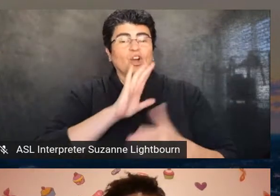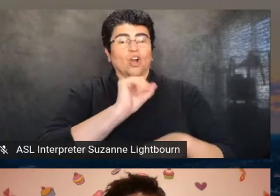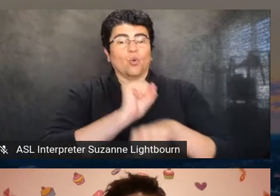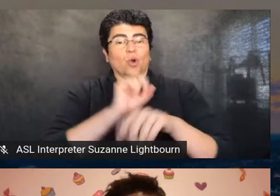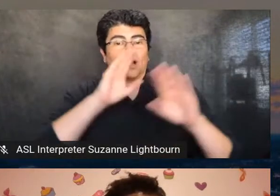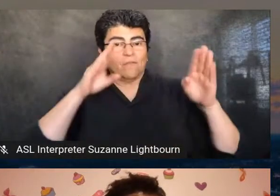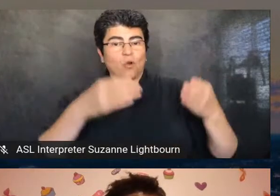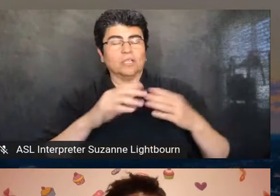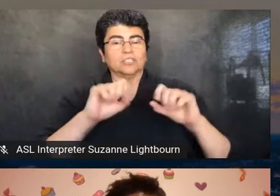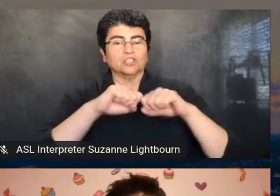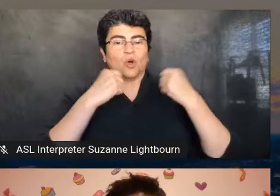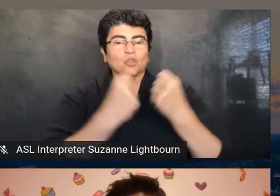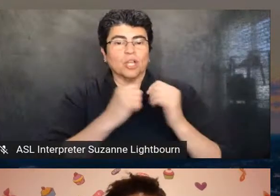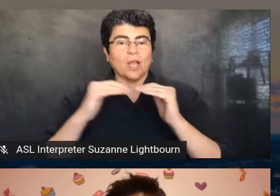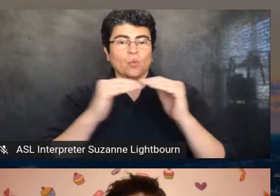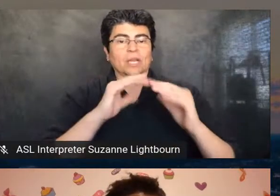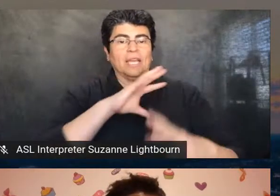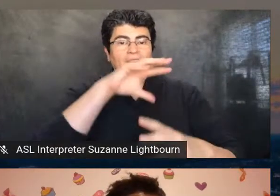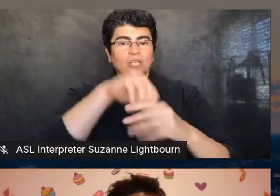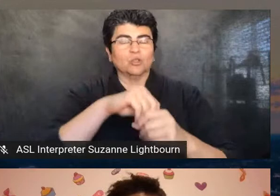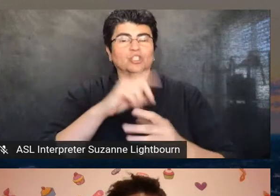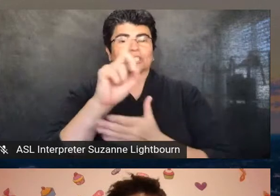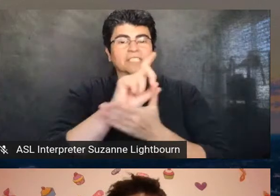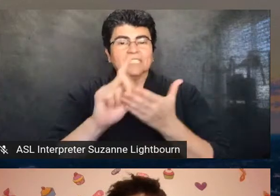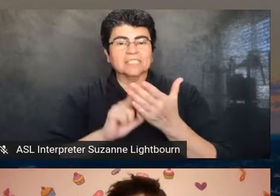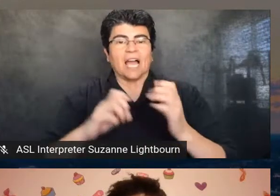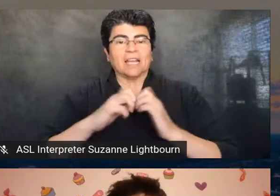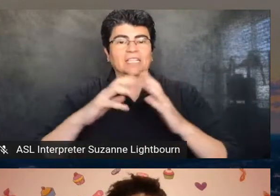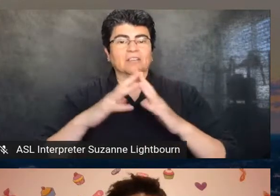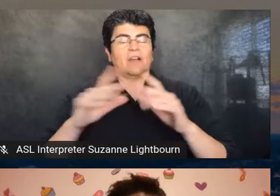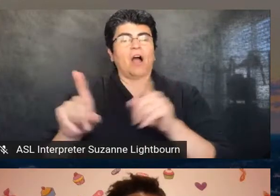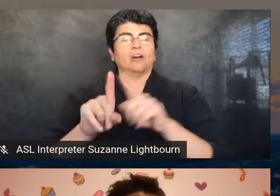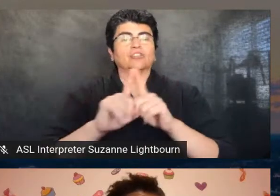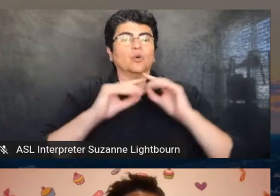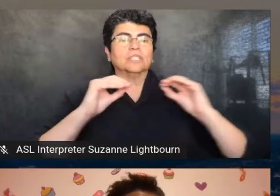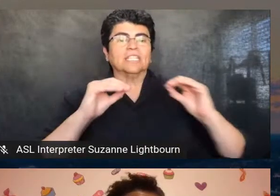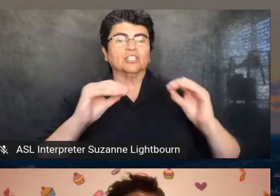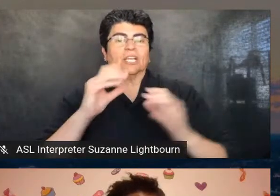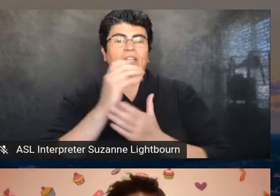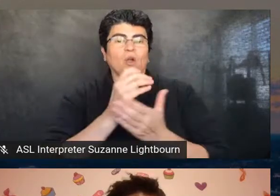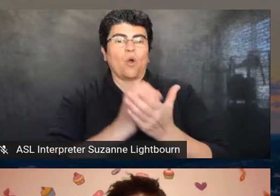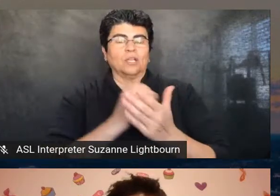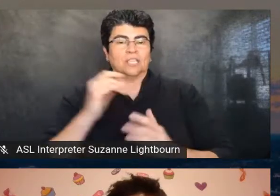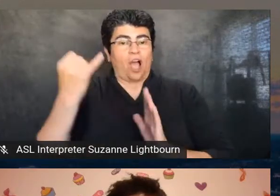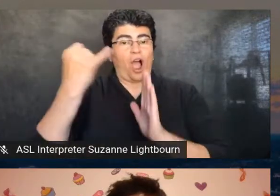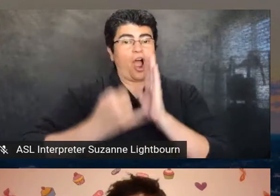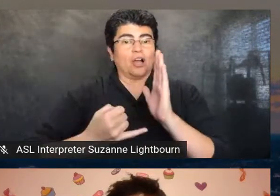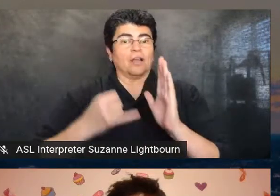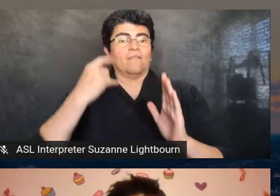social equity and inclusion design initiatives, as well as teaching the course Art for Social Change,